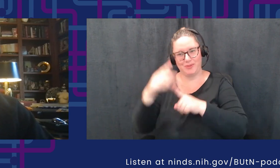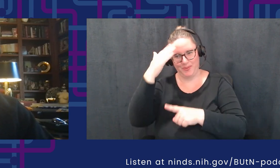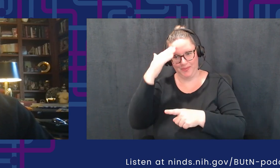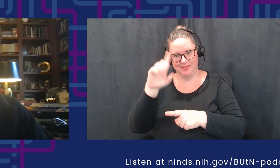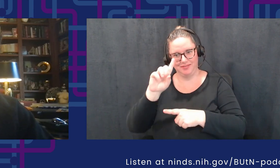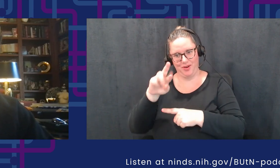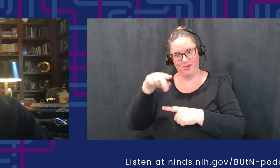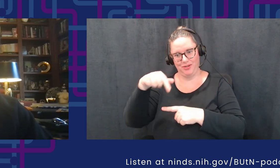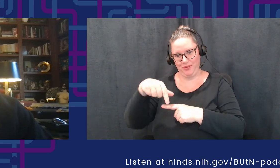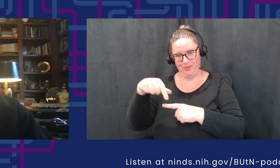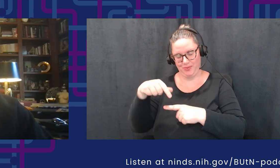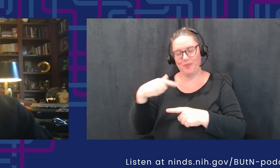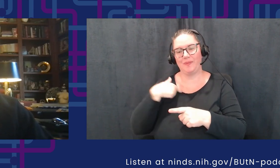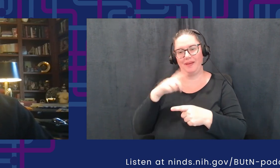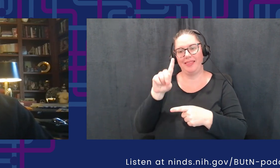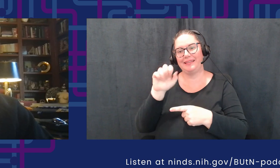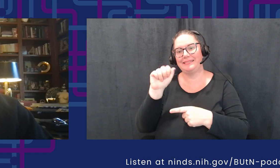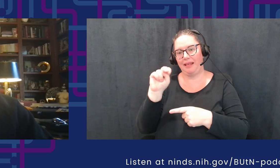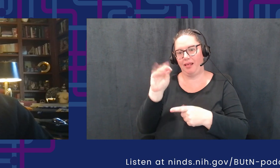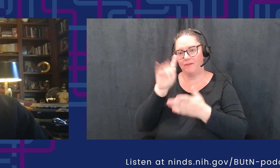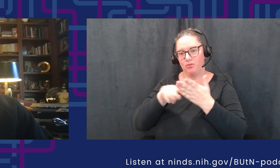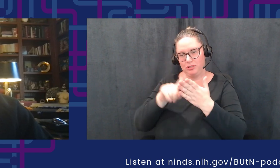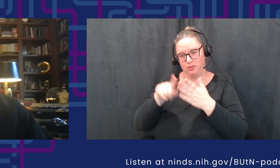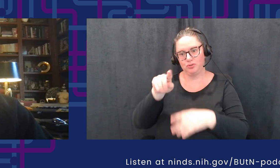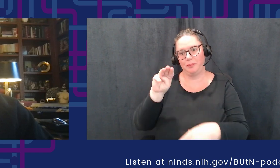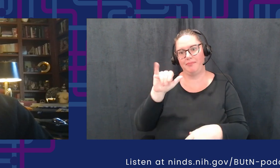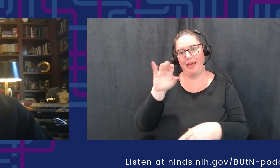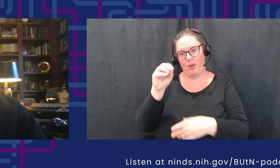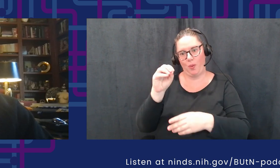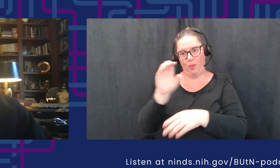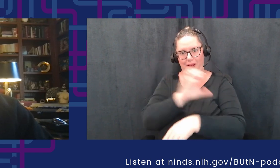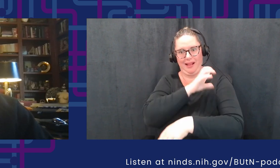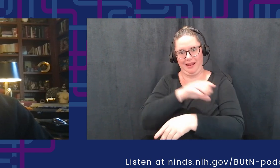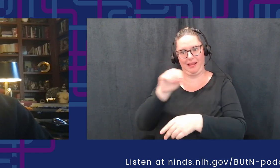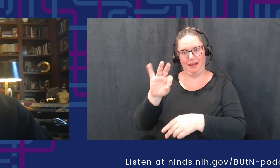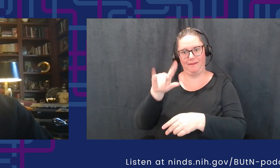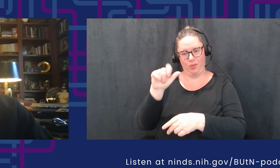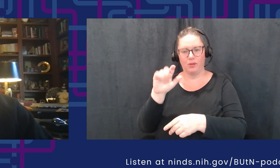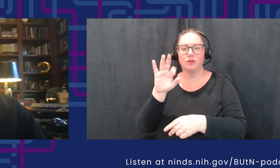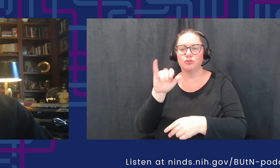I am the Dean of Research at the Mayo Clinic in Florida, in Jacksonville, Florida.